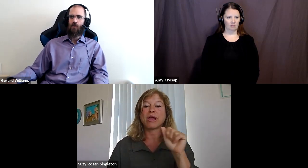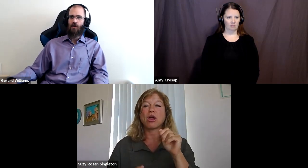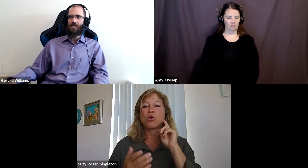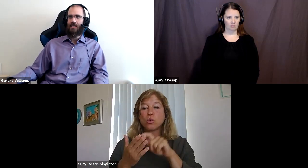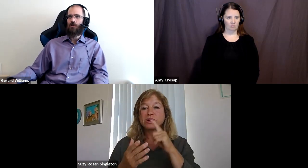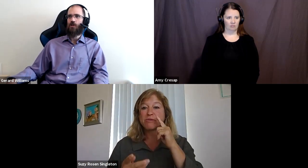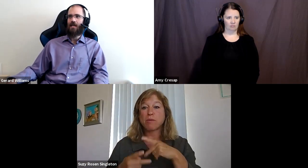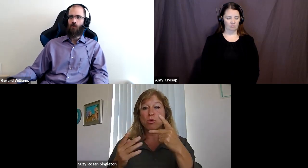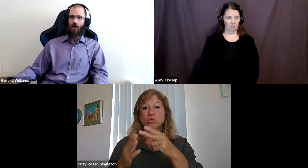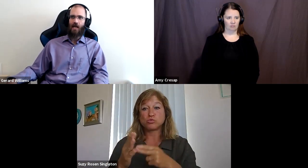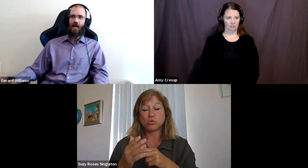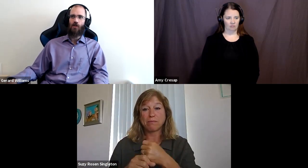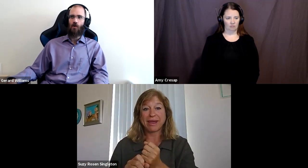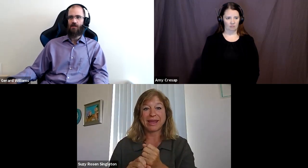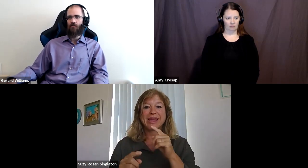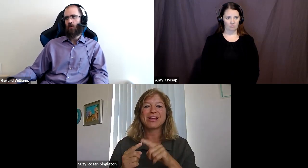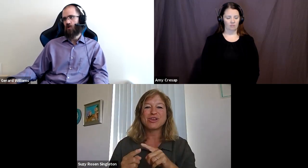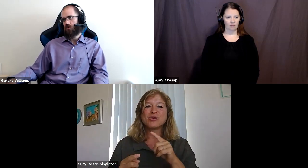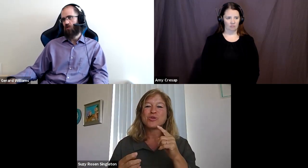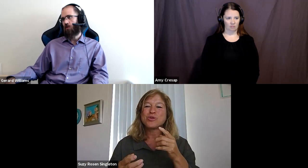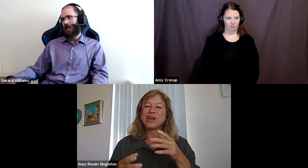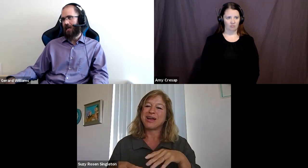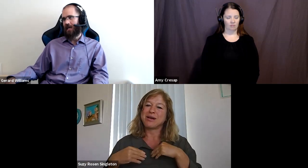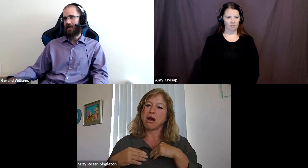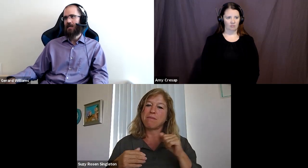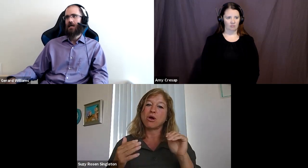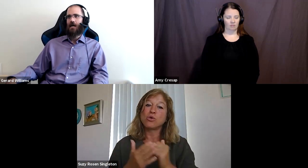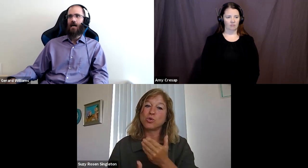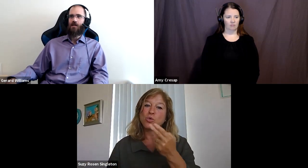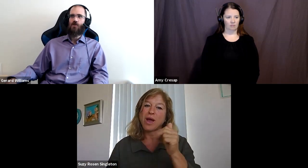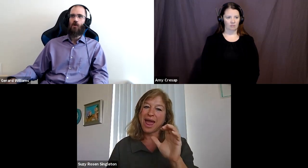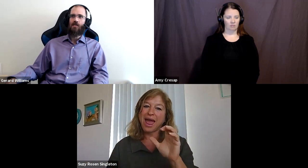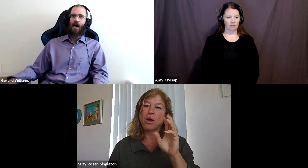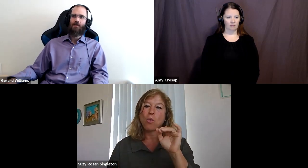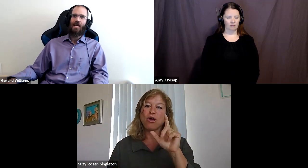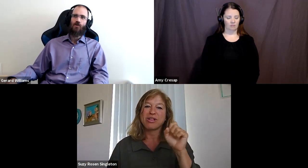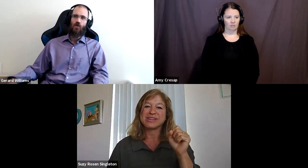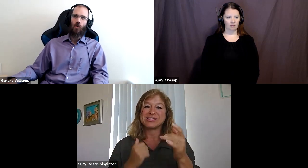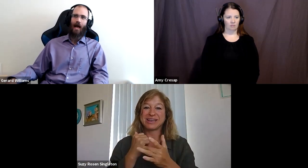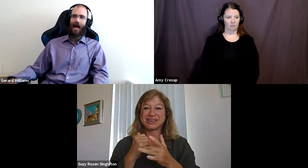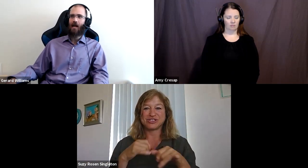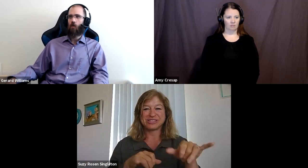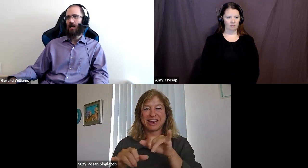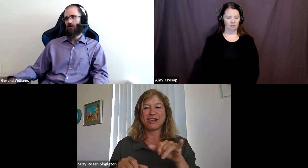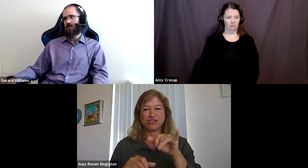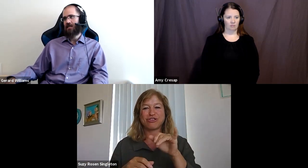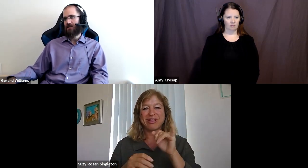We released in January a notice of proposed rulemaking to adopt a new HAC wireless technical